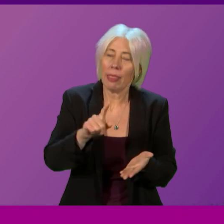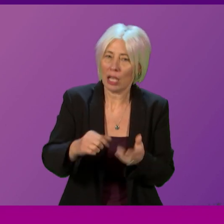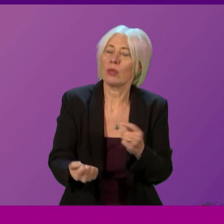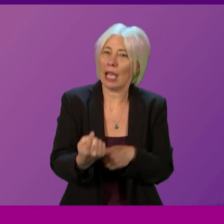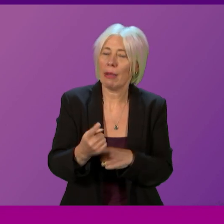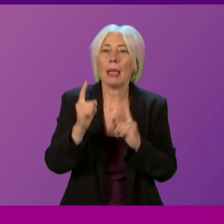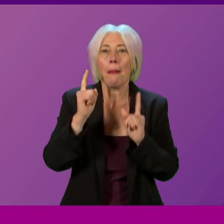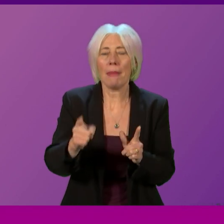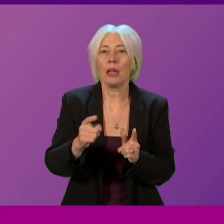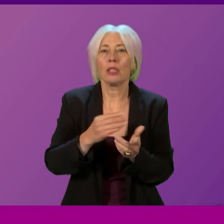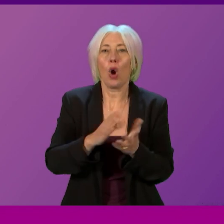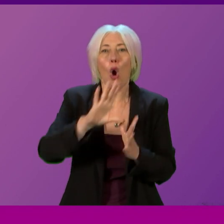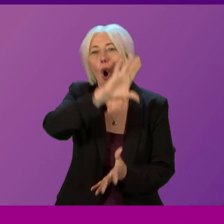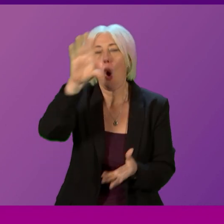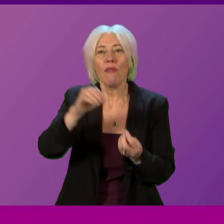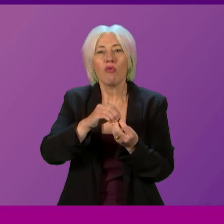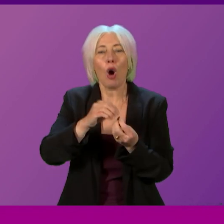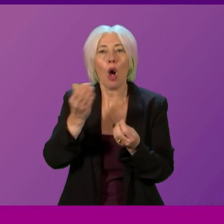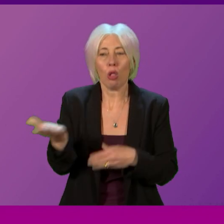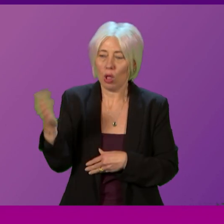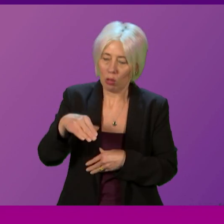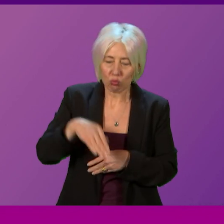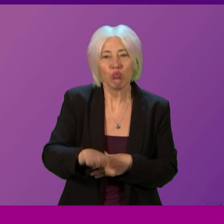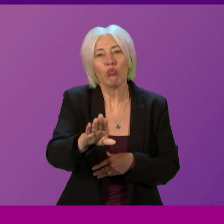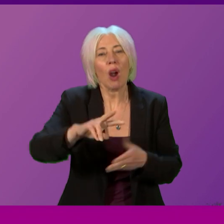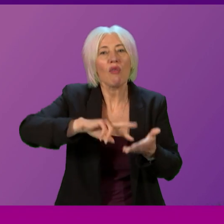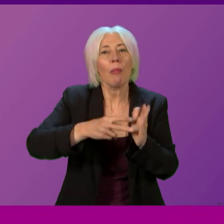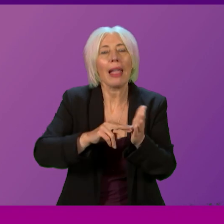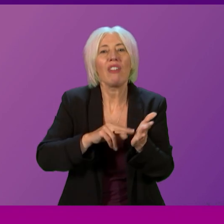As part of the overall recovery plan for the national health service, our priority is to